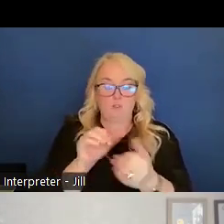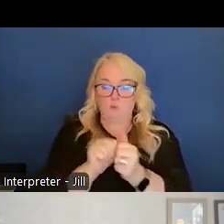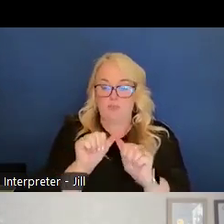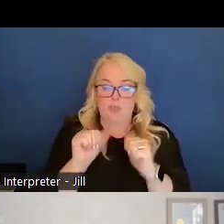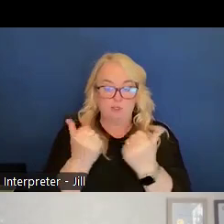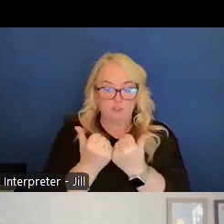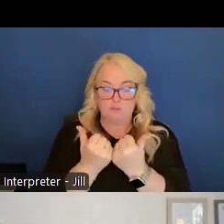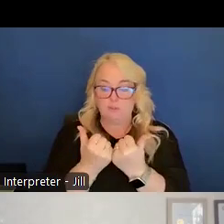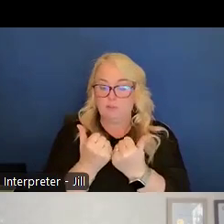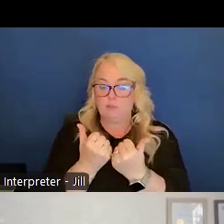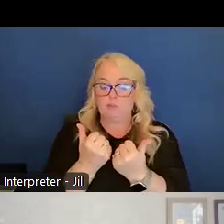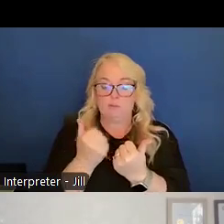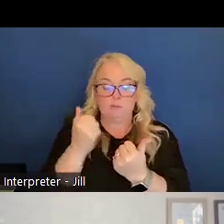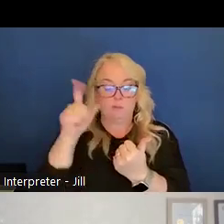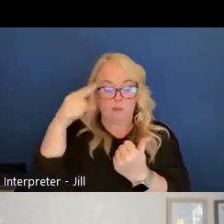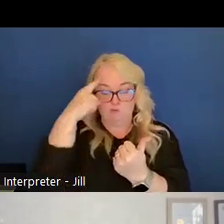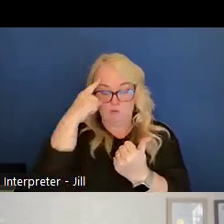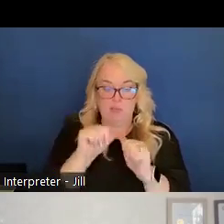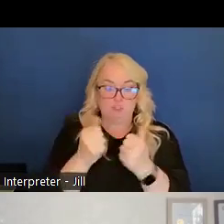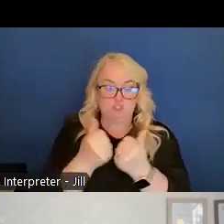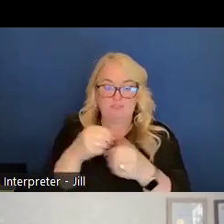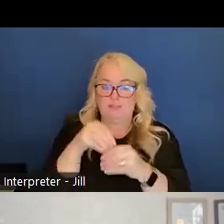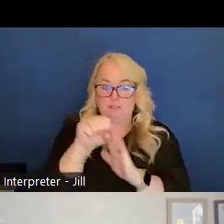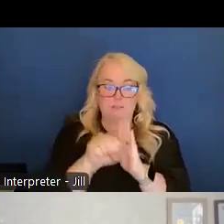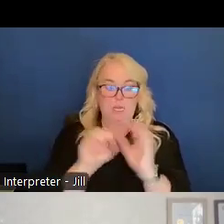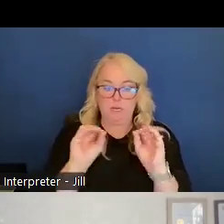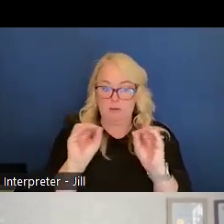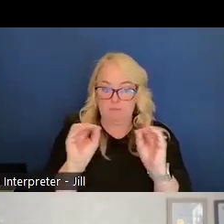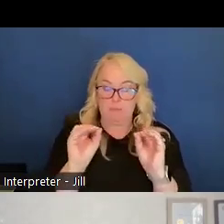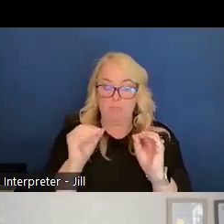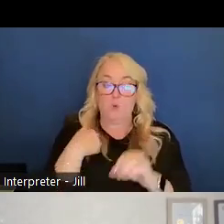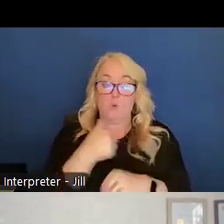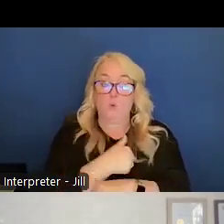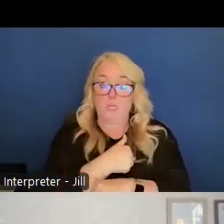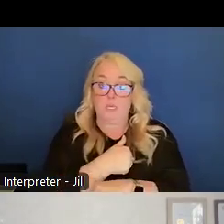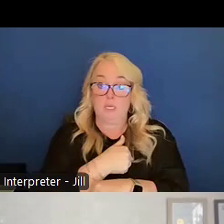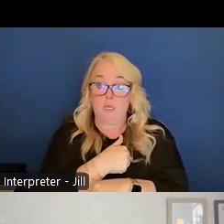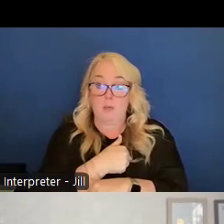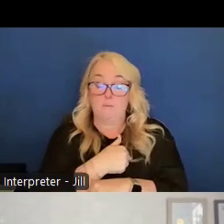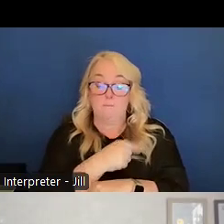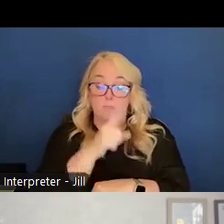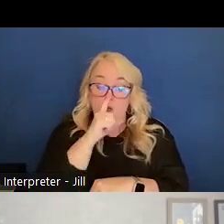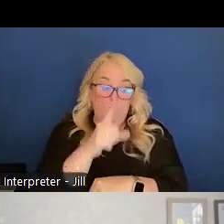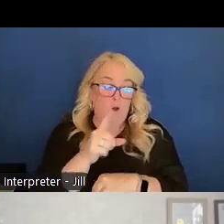cabinet agency in the state, so we are able to have a little bit